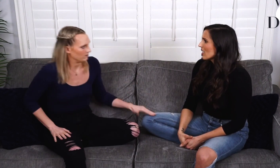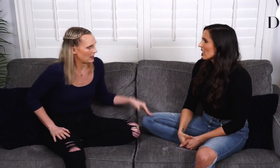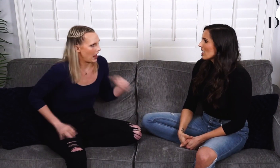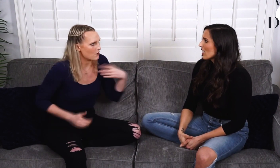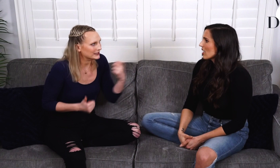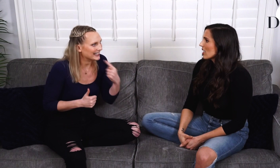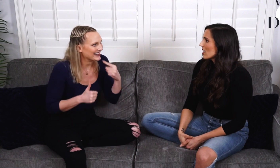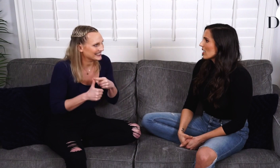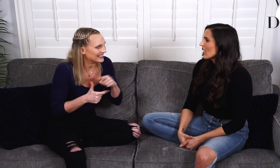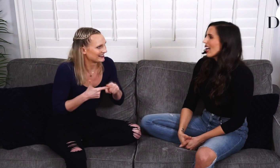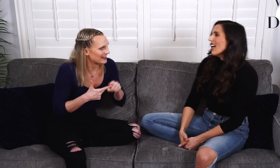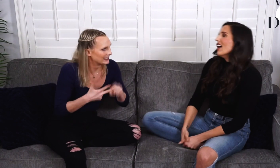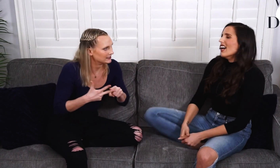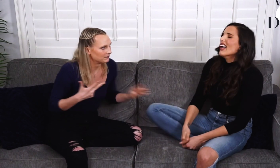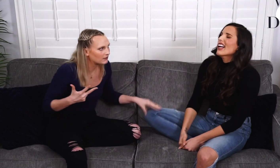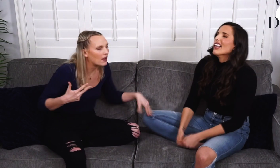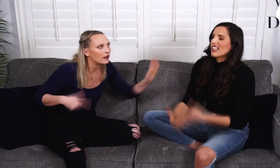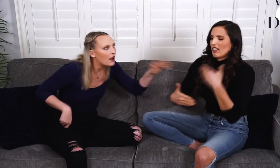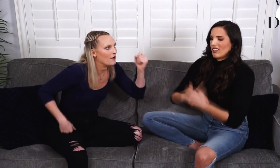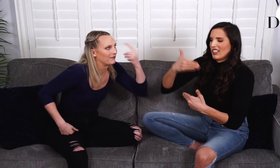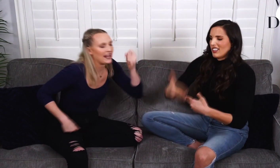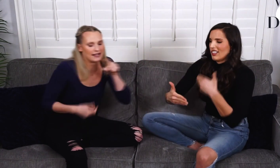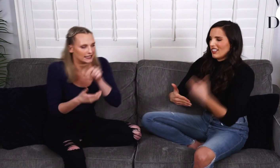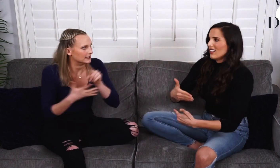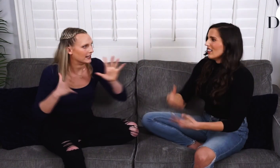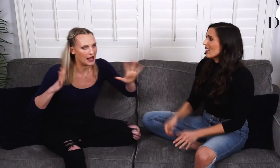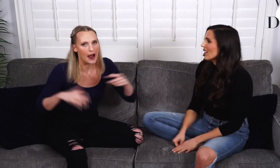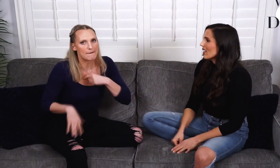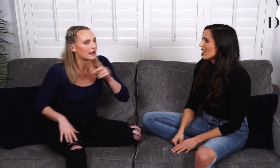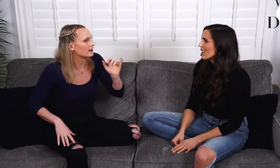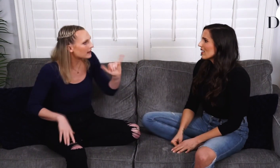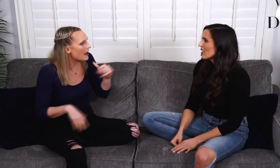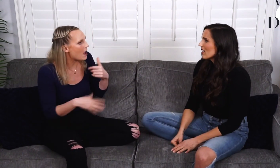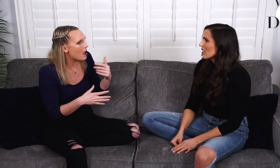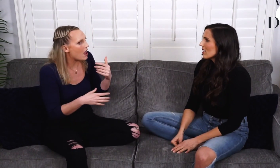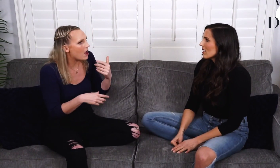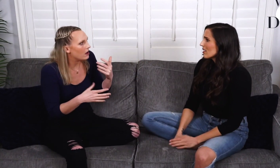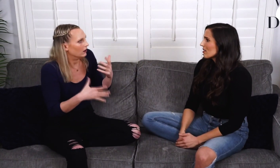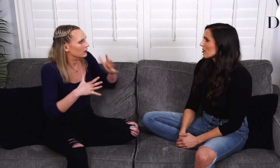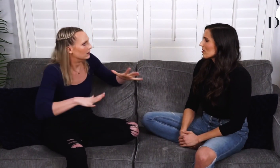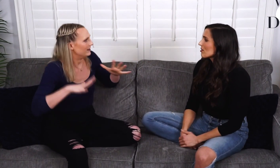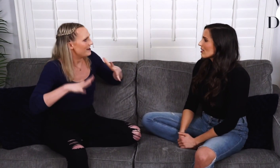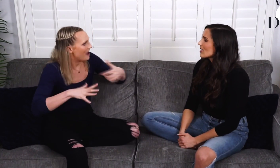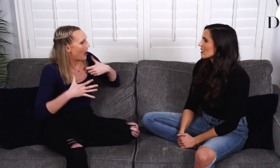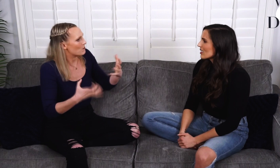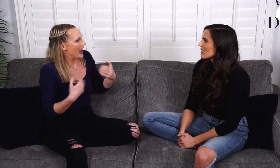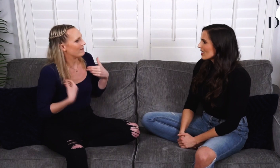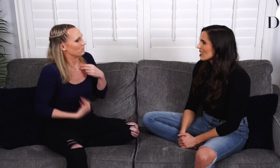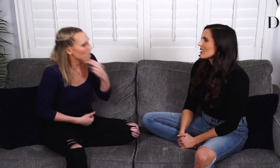I mean I was like, I want to say this these are the words I want to say and I just I was very, you